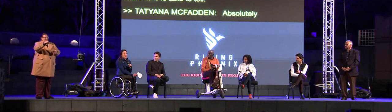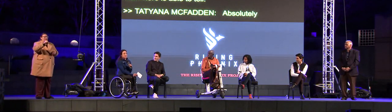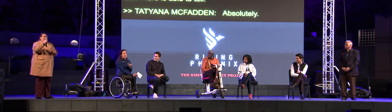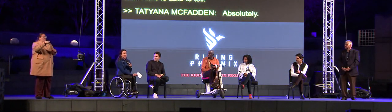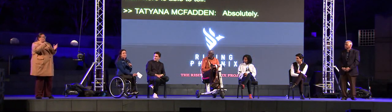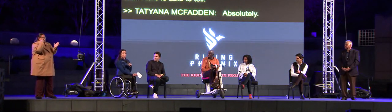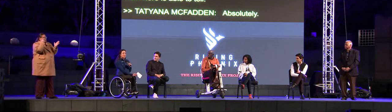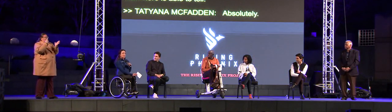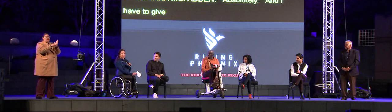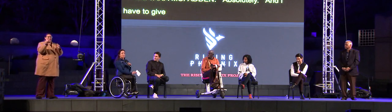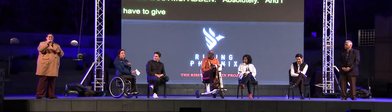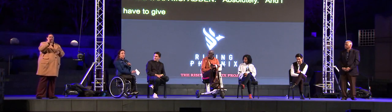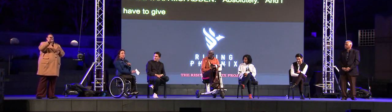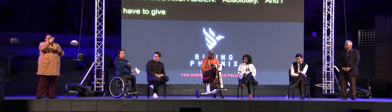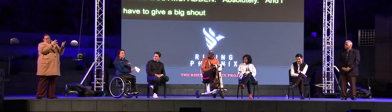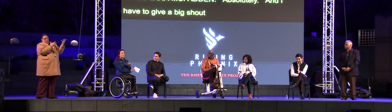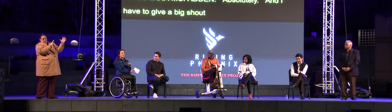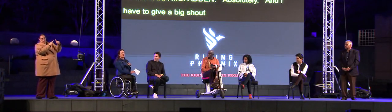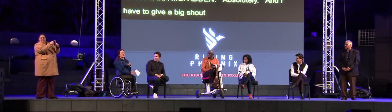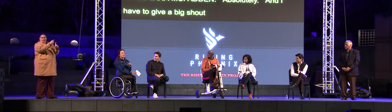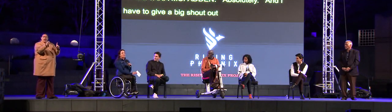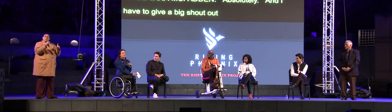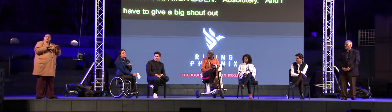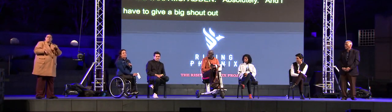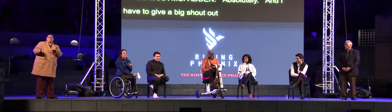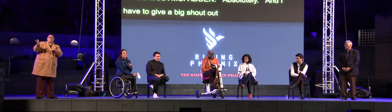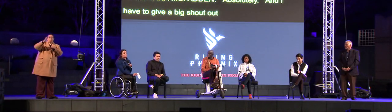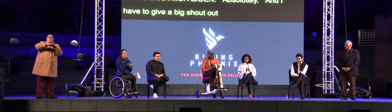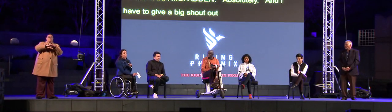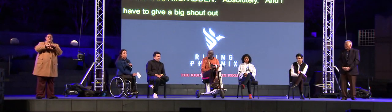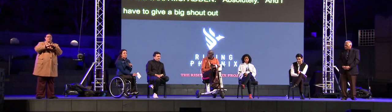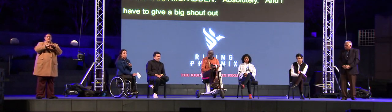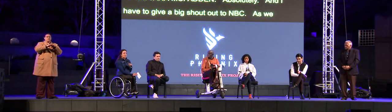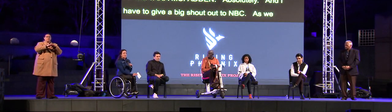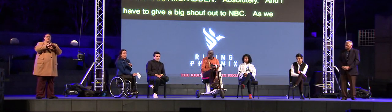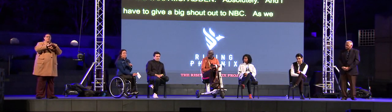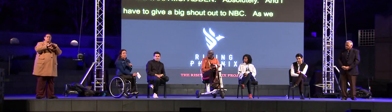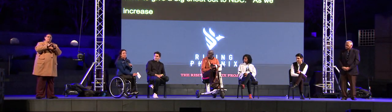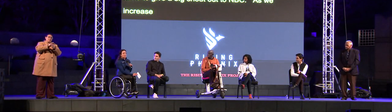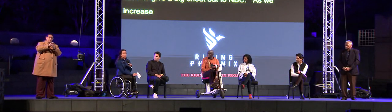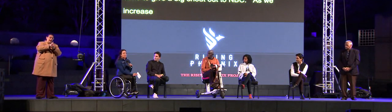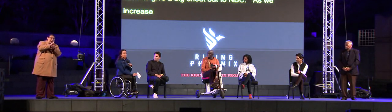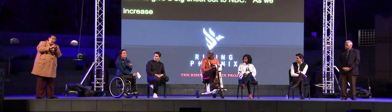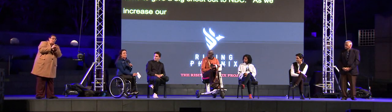to NBC, because as we increase our hours and our time,